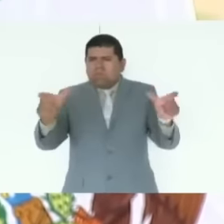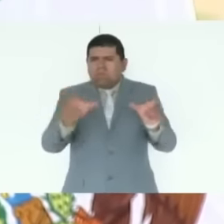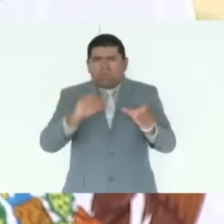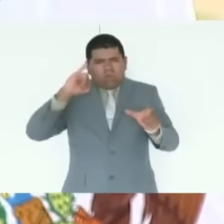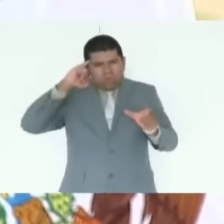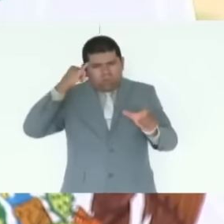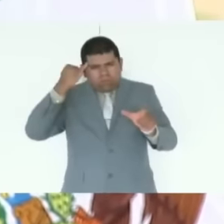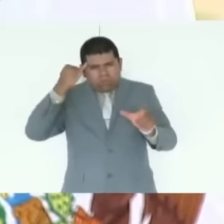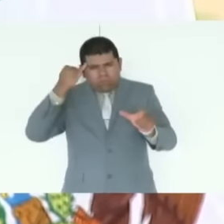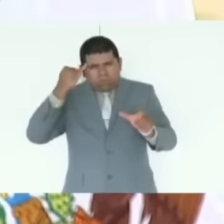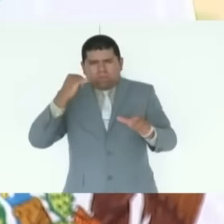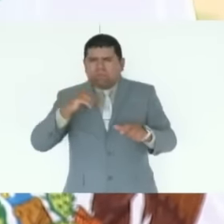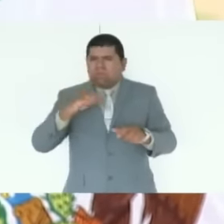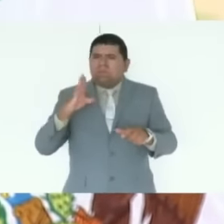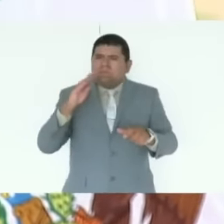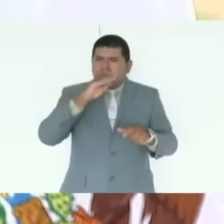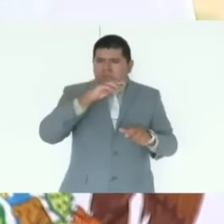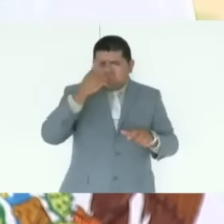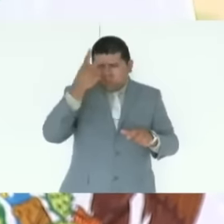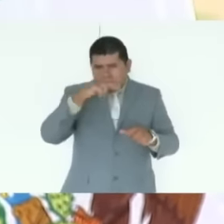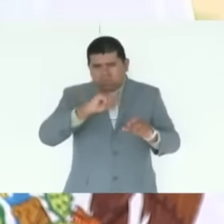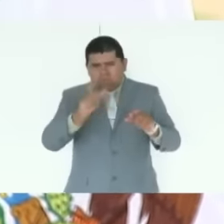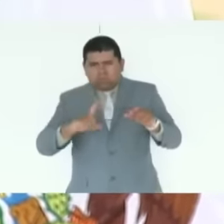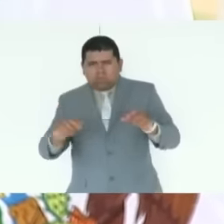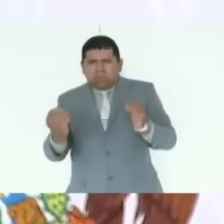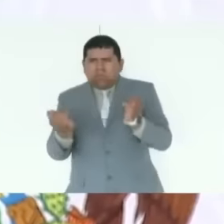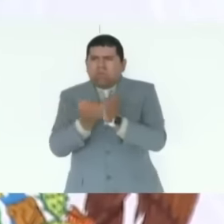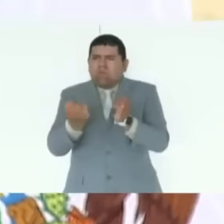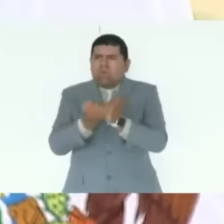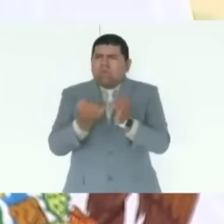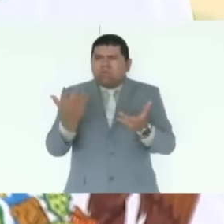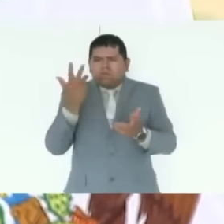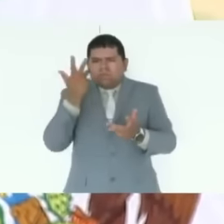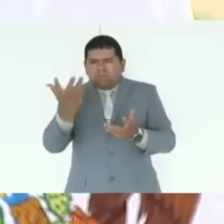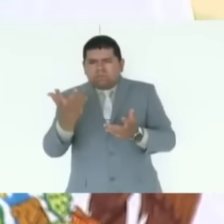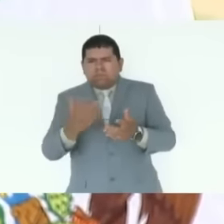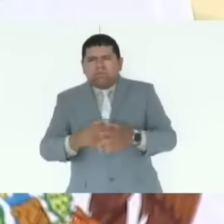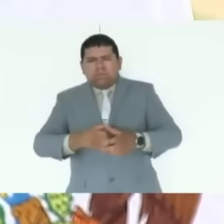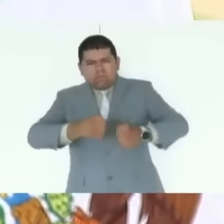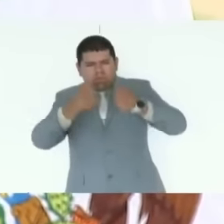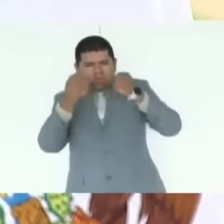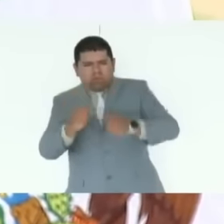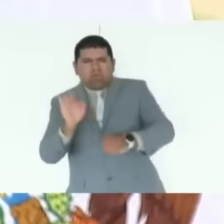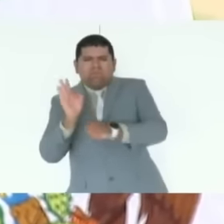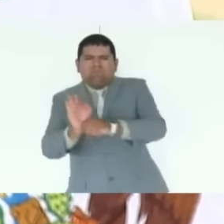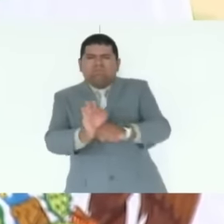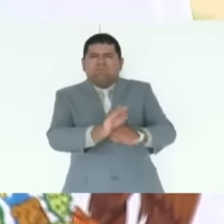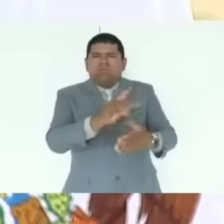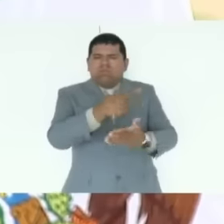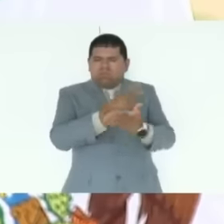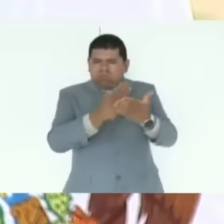in our country that has to do with guaranteeing all welfare programs